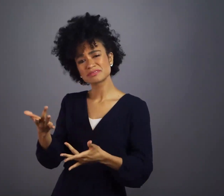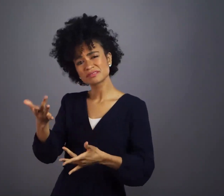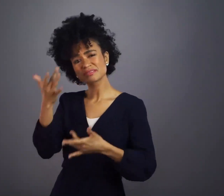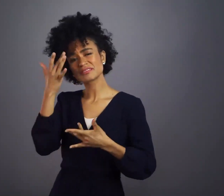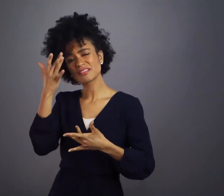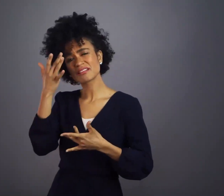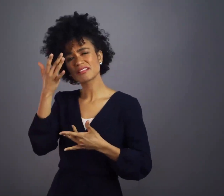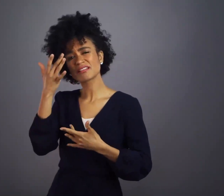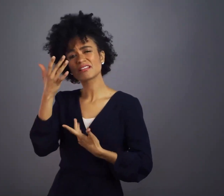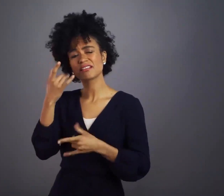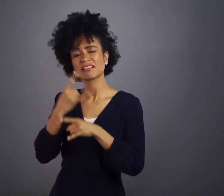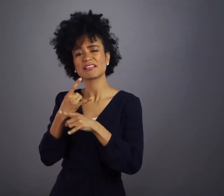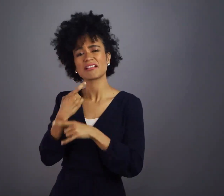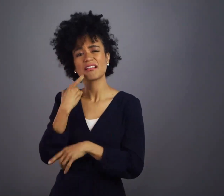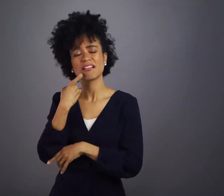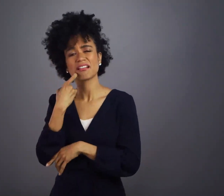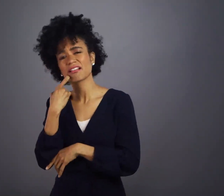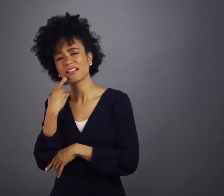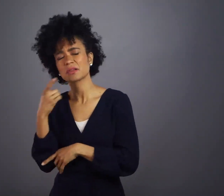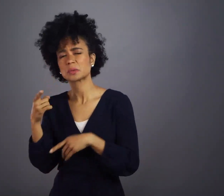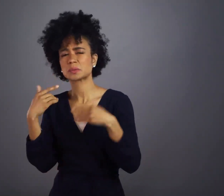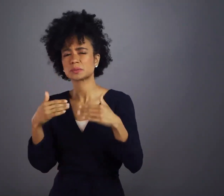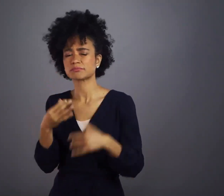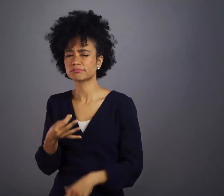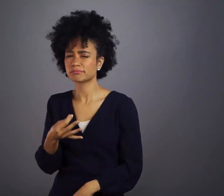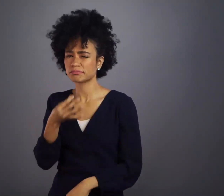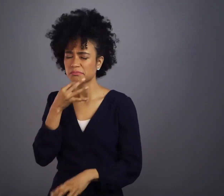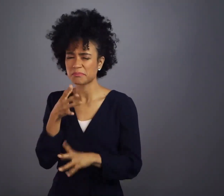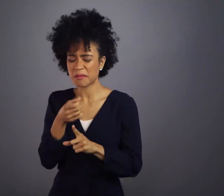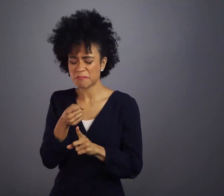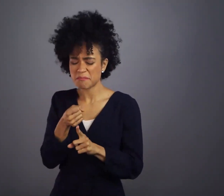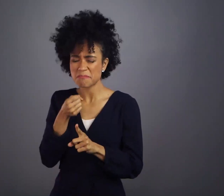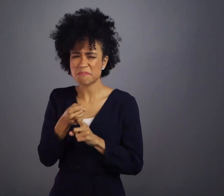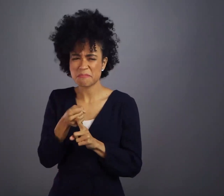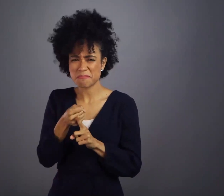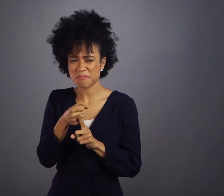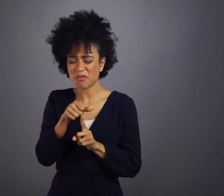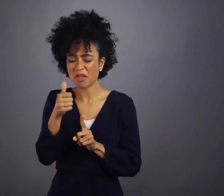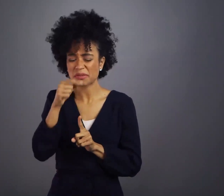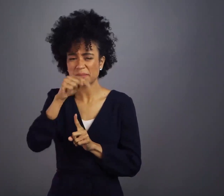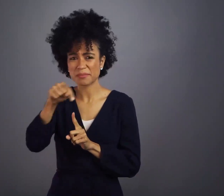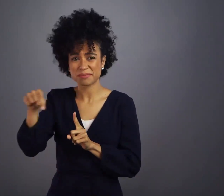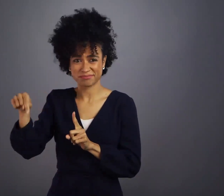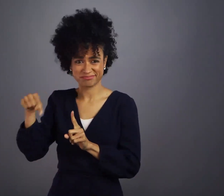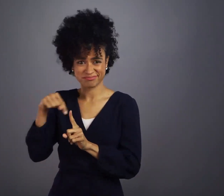If a person has cancer all are sorry for him and no one is angry or hurt.